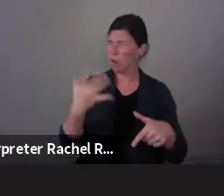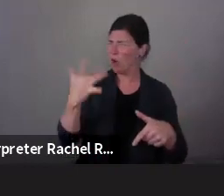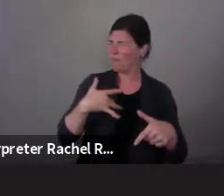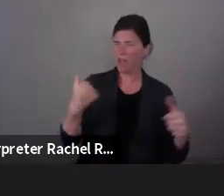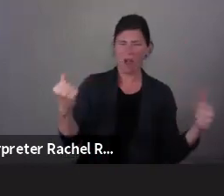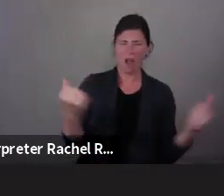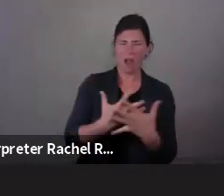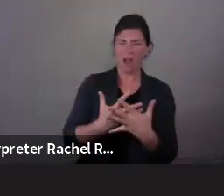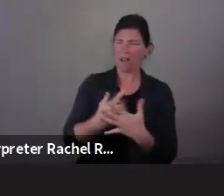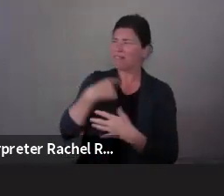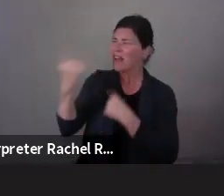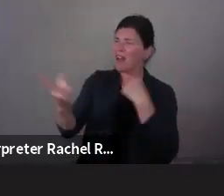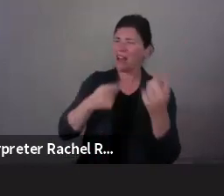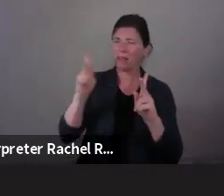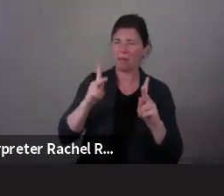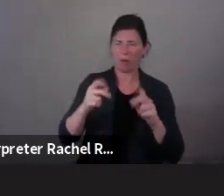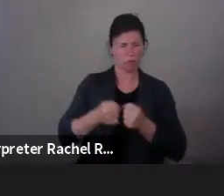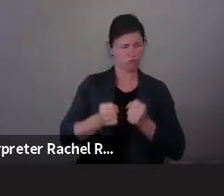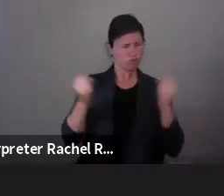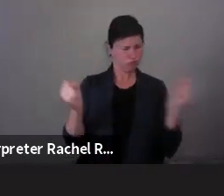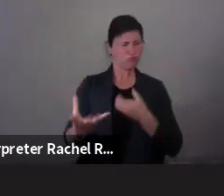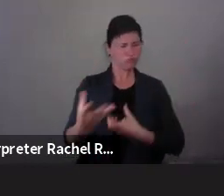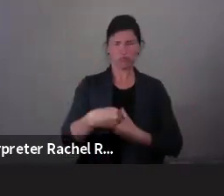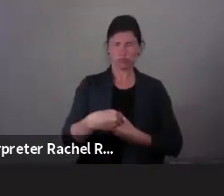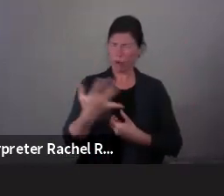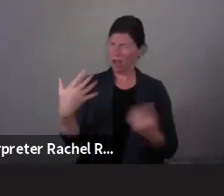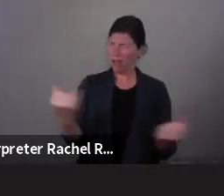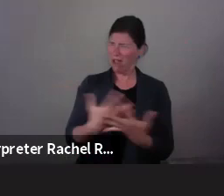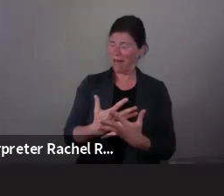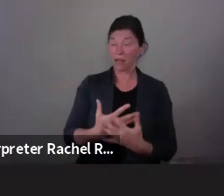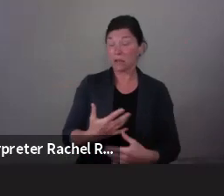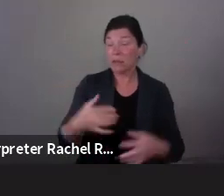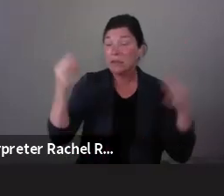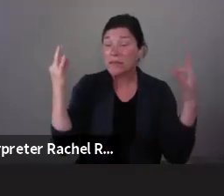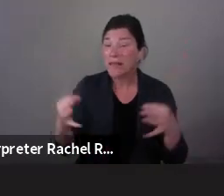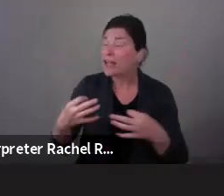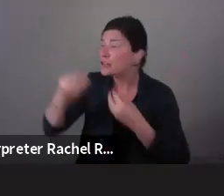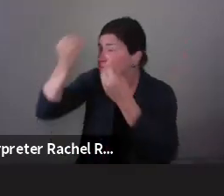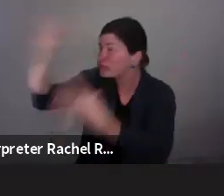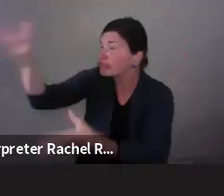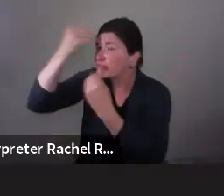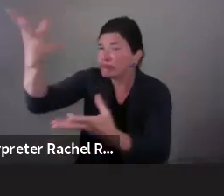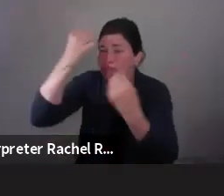best friend Sarah about it. Then I realized that I don't need to be